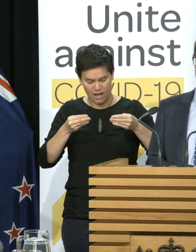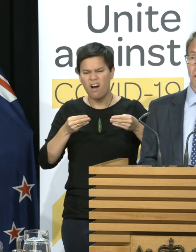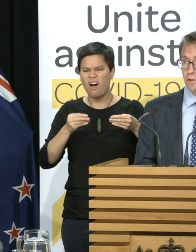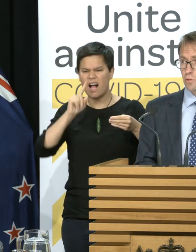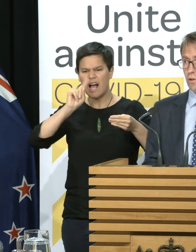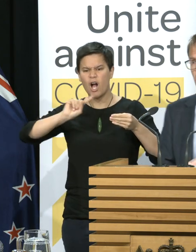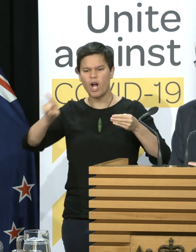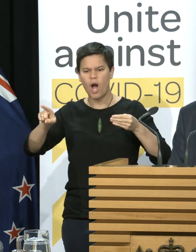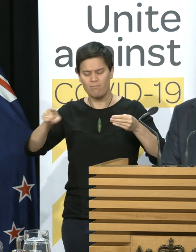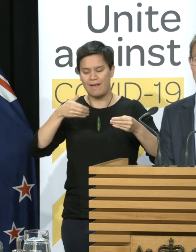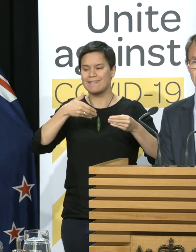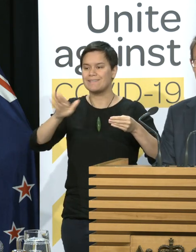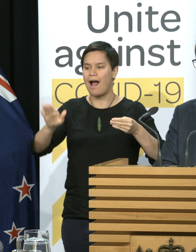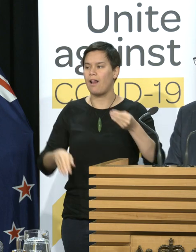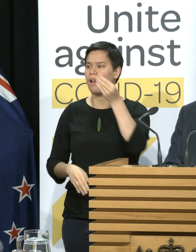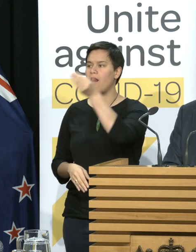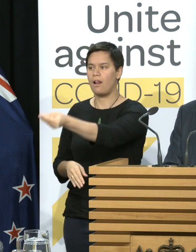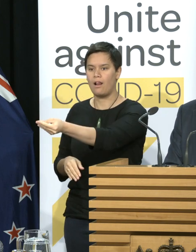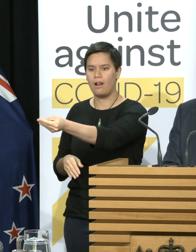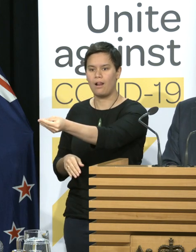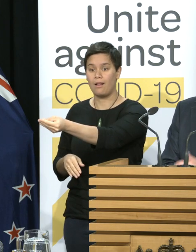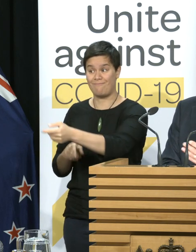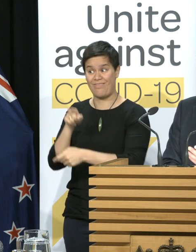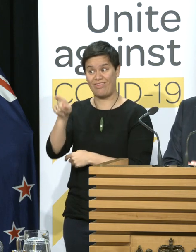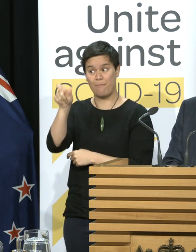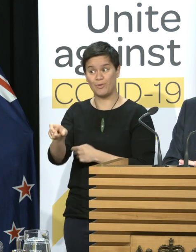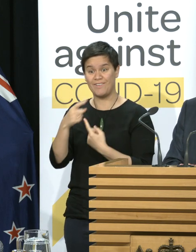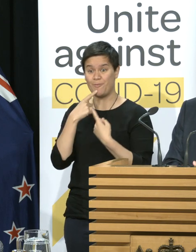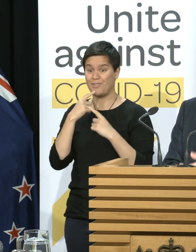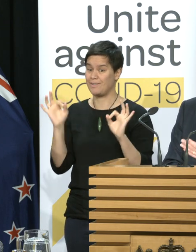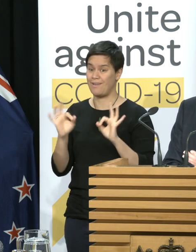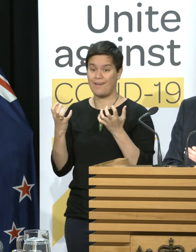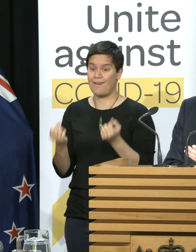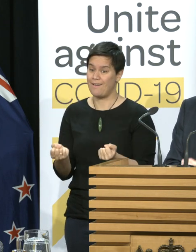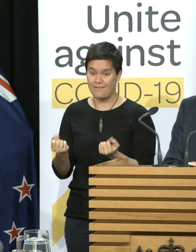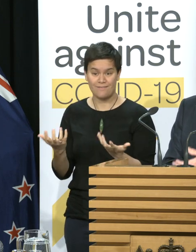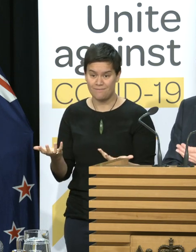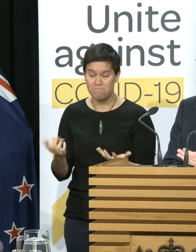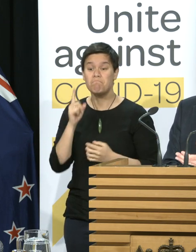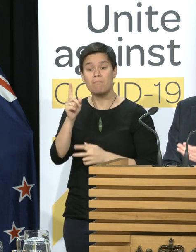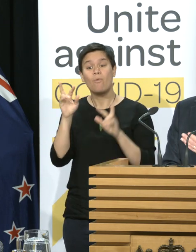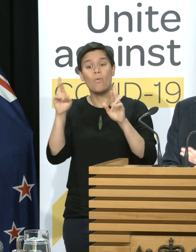as well as through social media and word of mouth. So I mean, we are confident that people would get the message and that anything